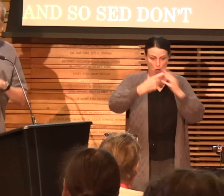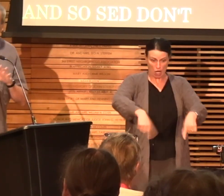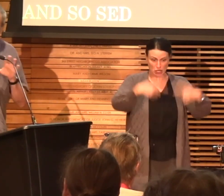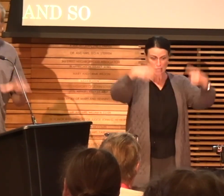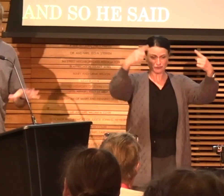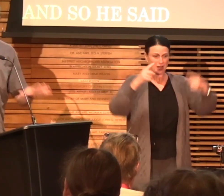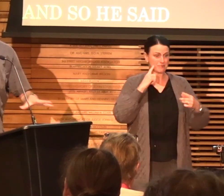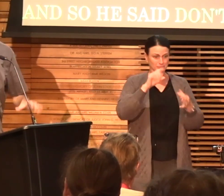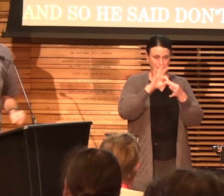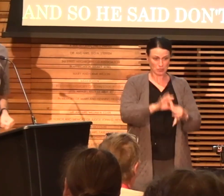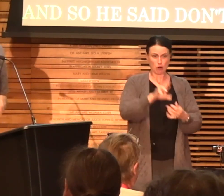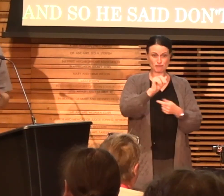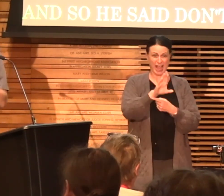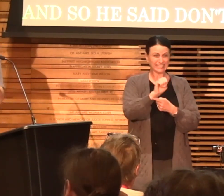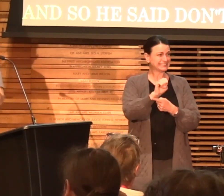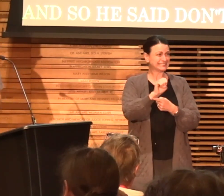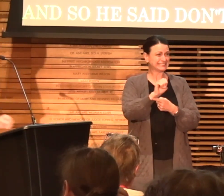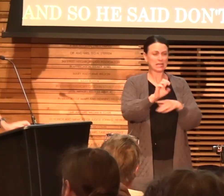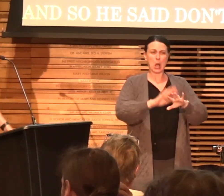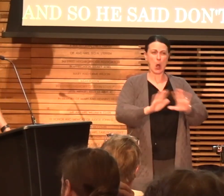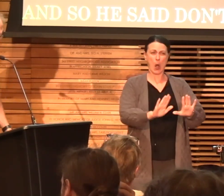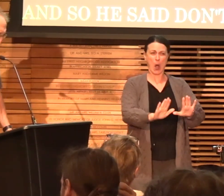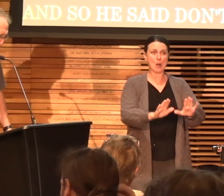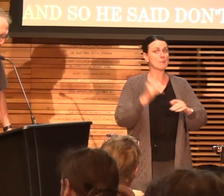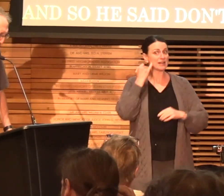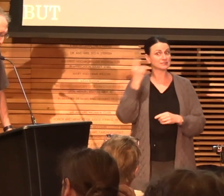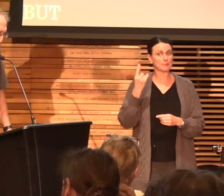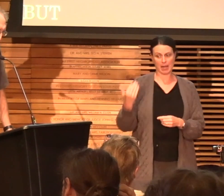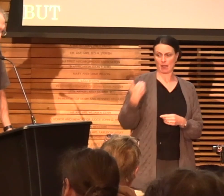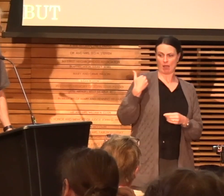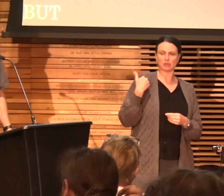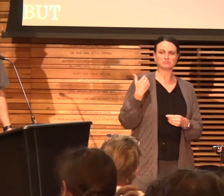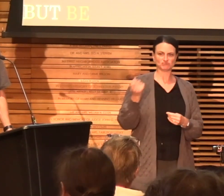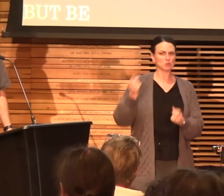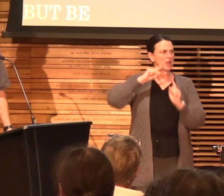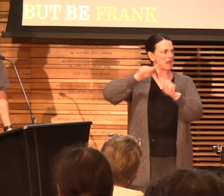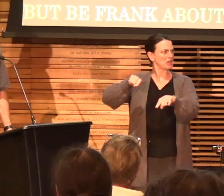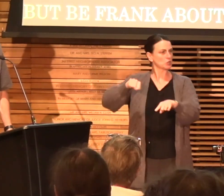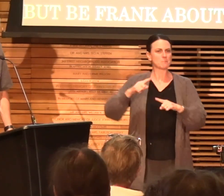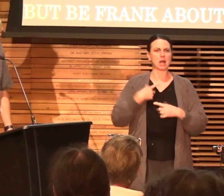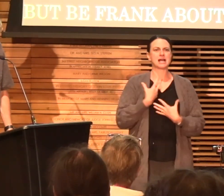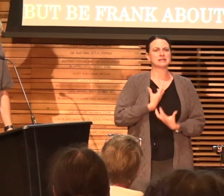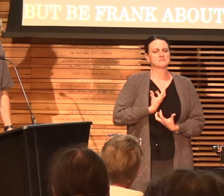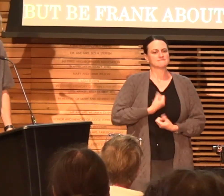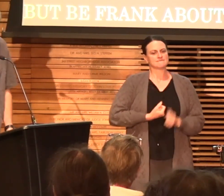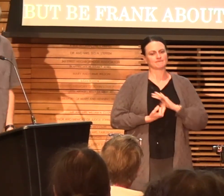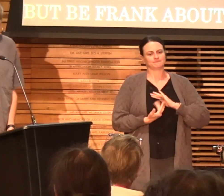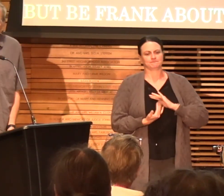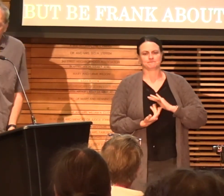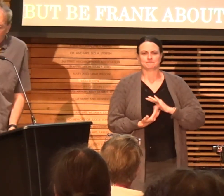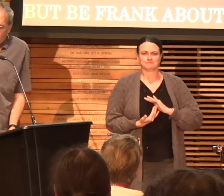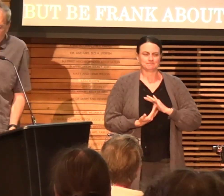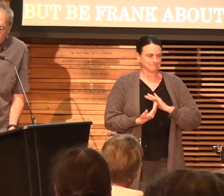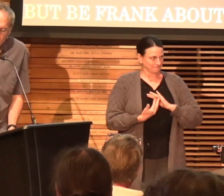but be frank about it if somebody raises it." So she holds her mutinous tongue and she tells the newspapers